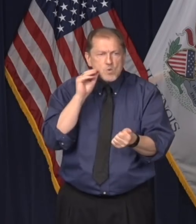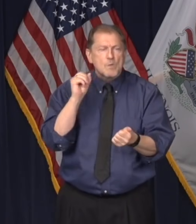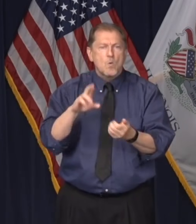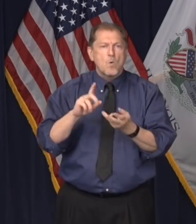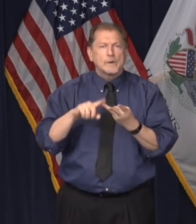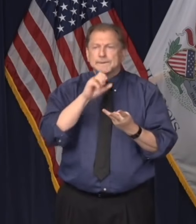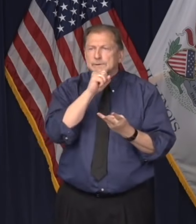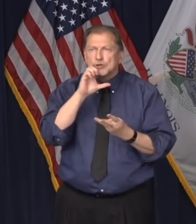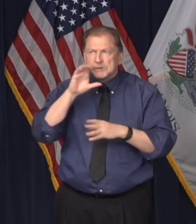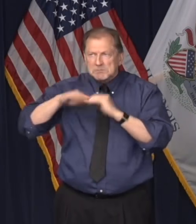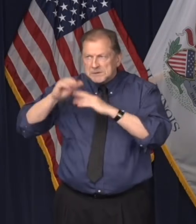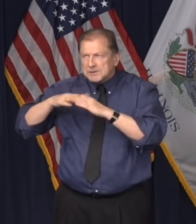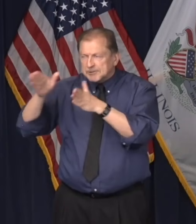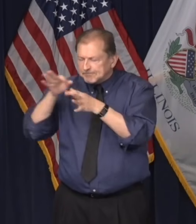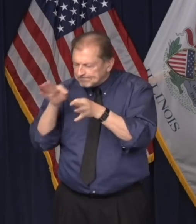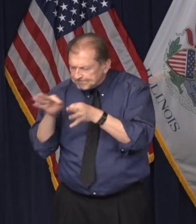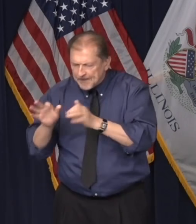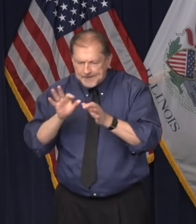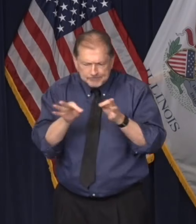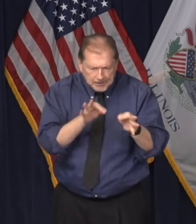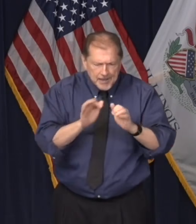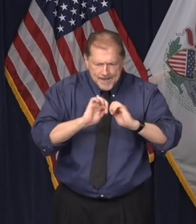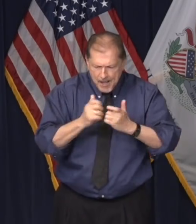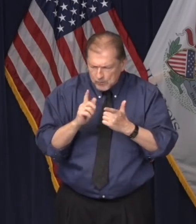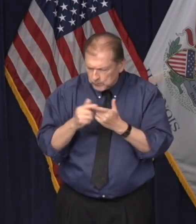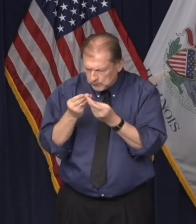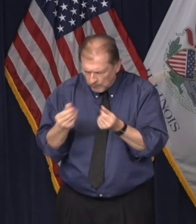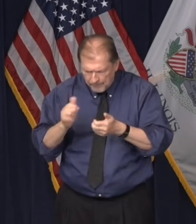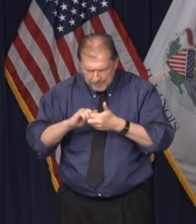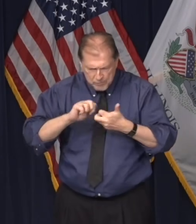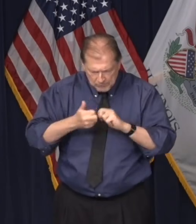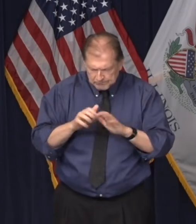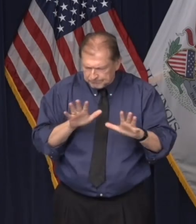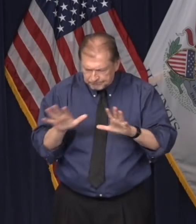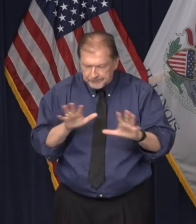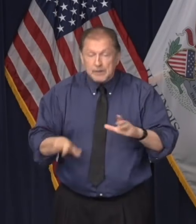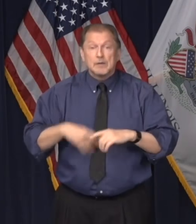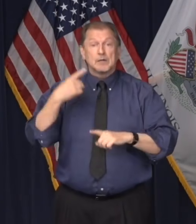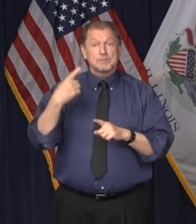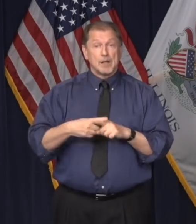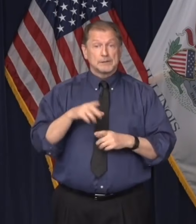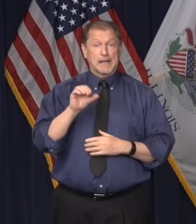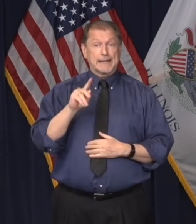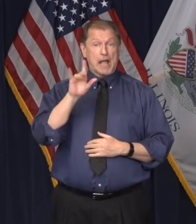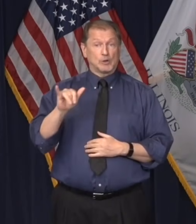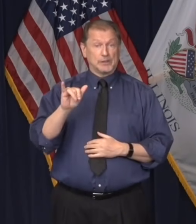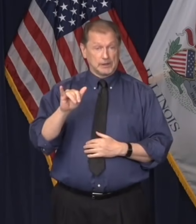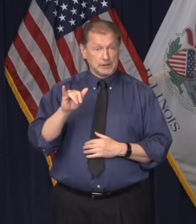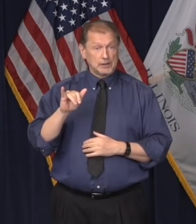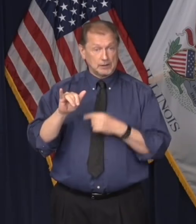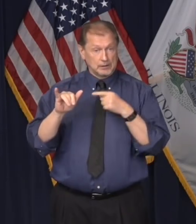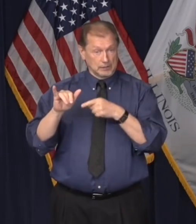ARE ADVISING THE LOCAL ASSISTED LIVING OR NURSING HOME ON HOW TO MANAGE THESE CRISIS AND, OF